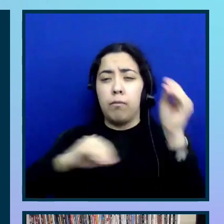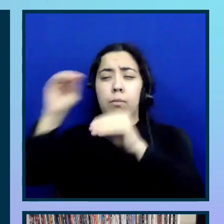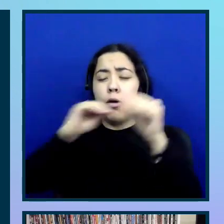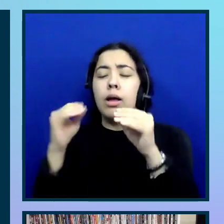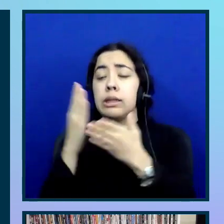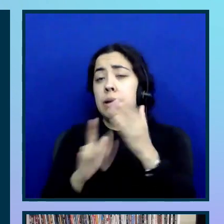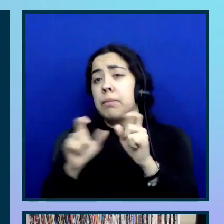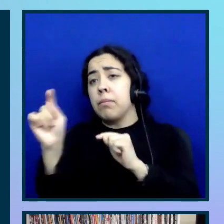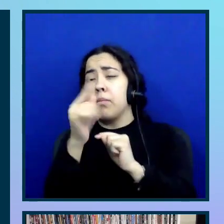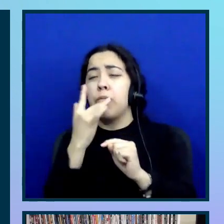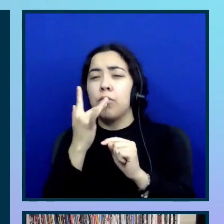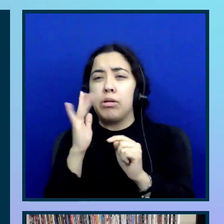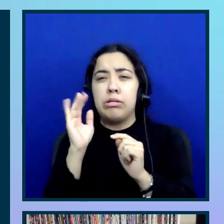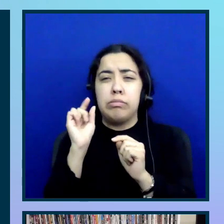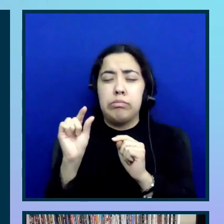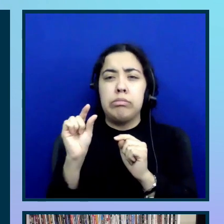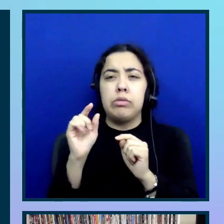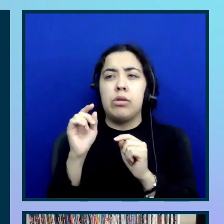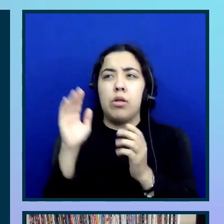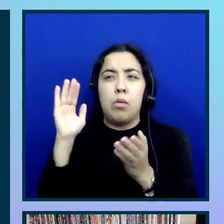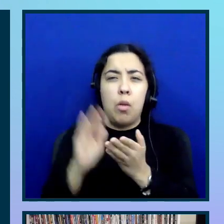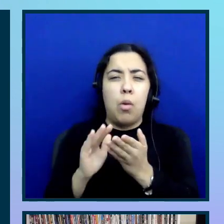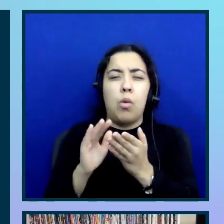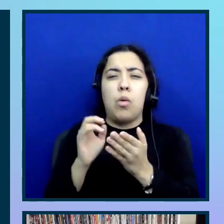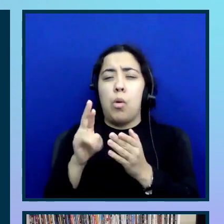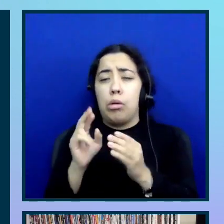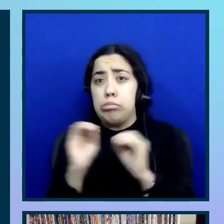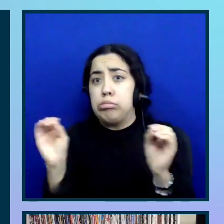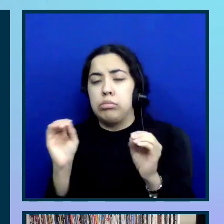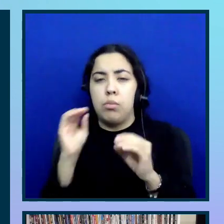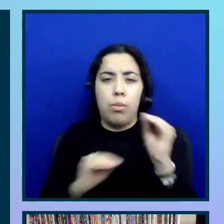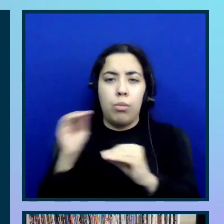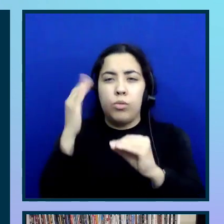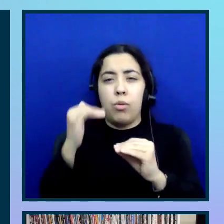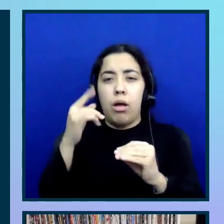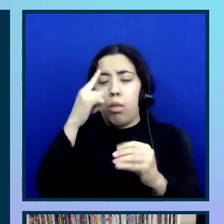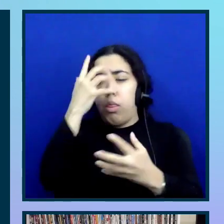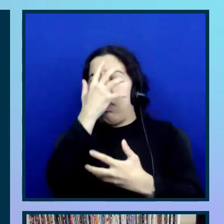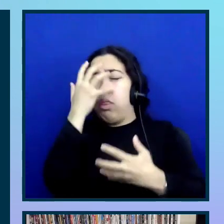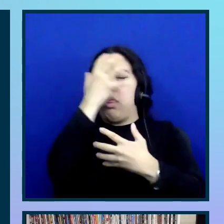as they may be prone to motion sickness or other vestibular issues. So you'd want to use